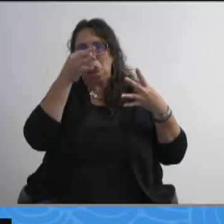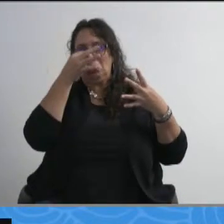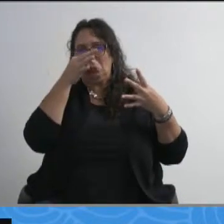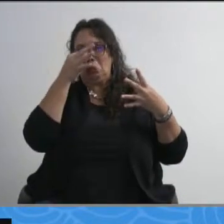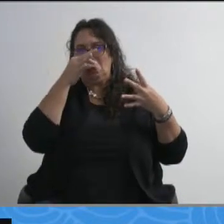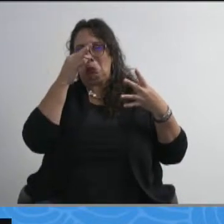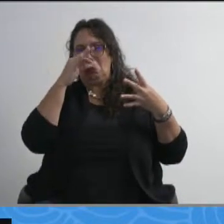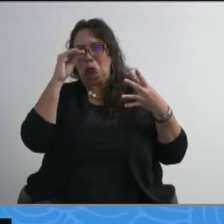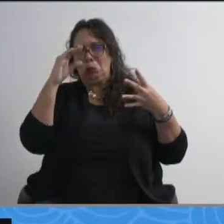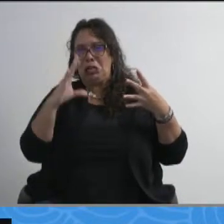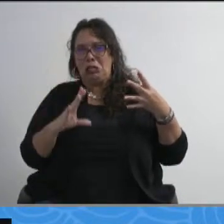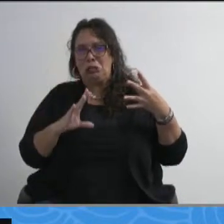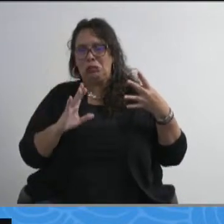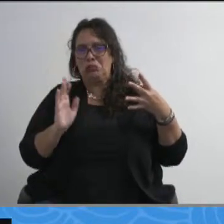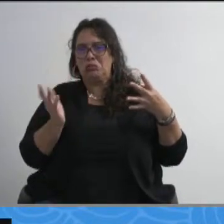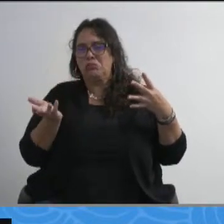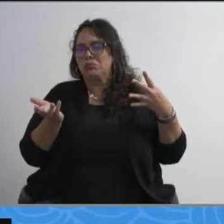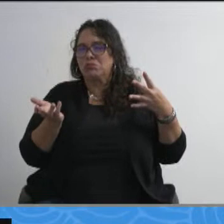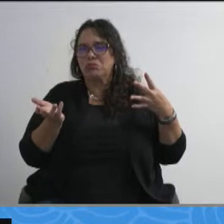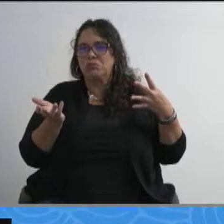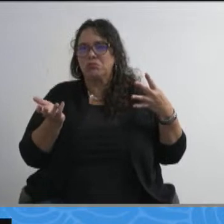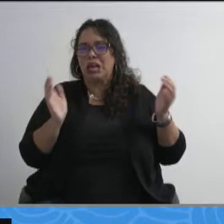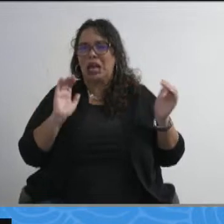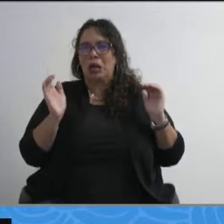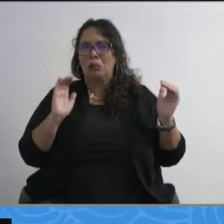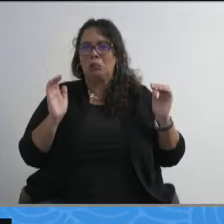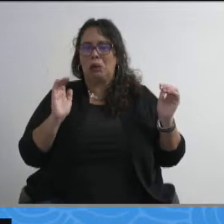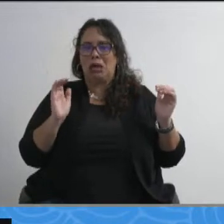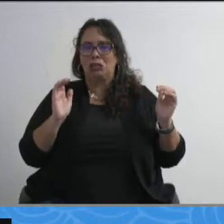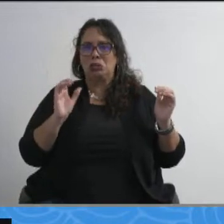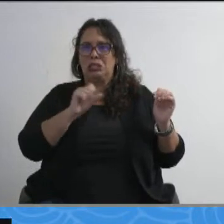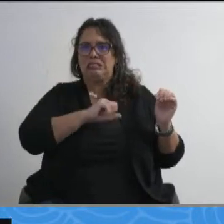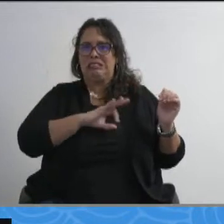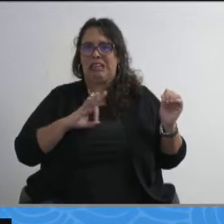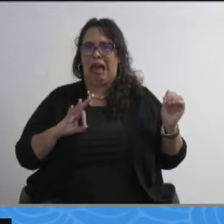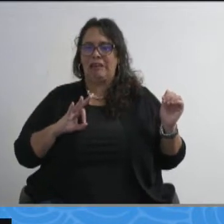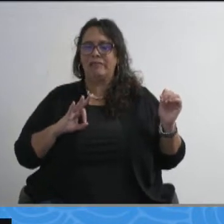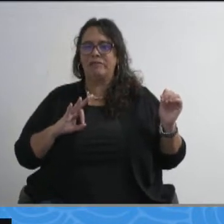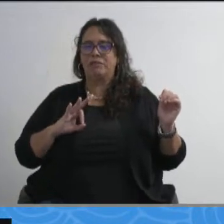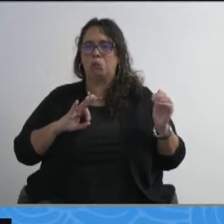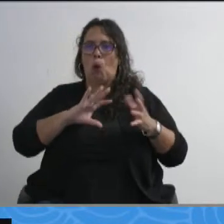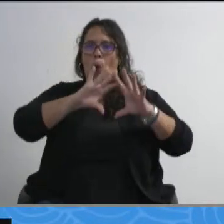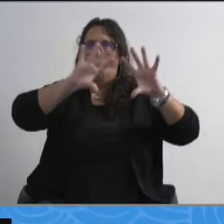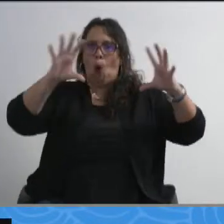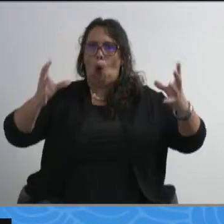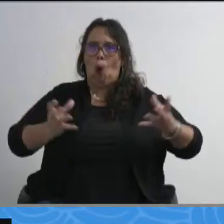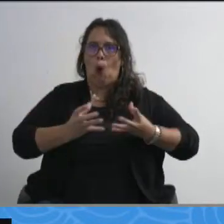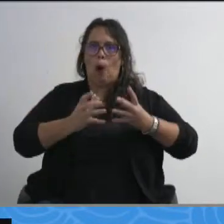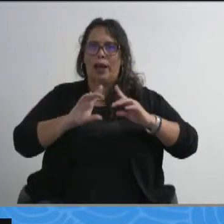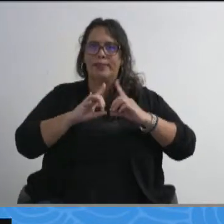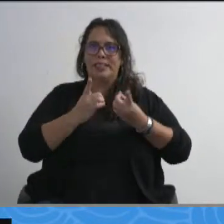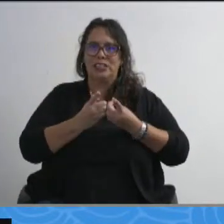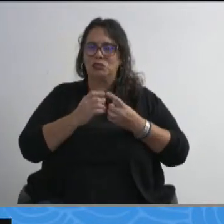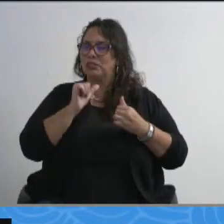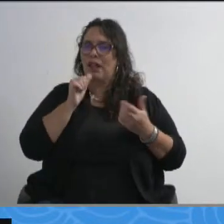to our huge teaching staff in this district. So, there's not a lot of people that hold these temporary permits,